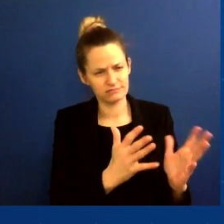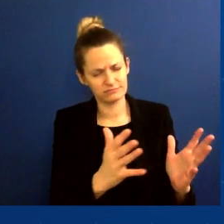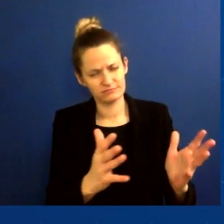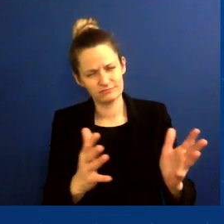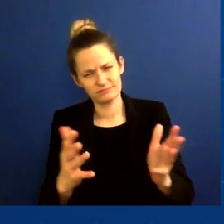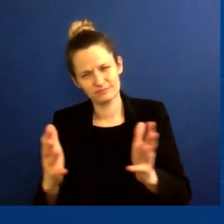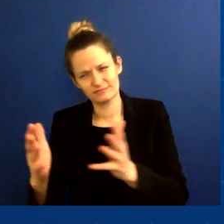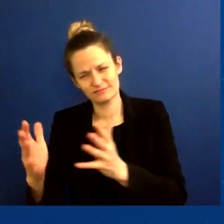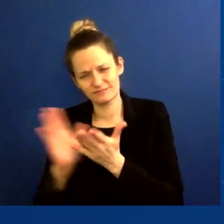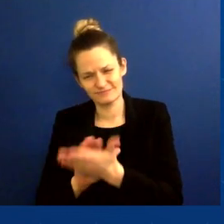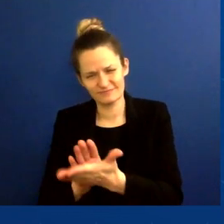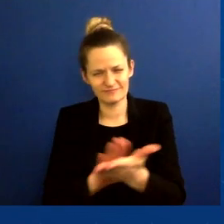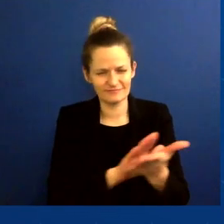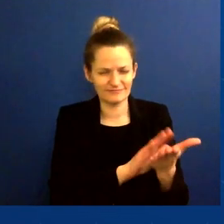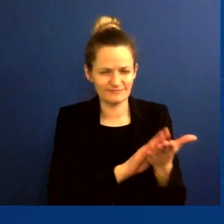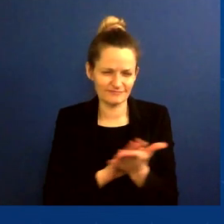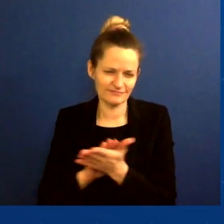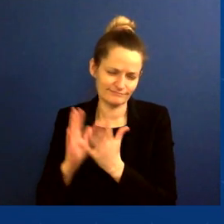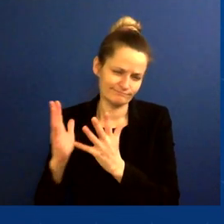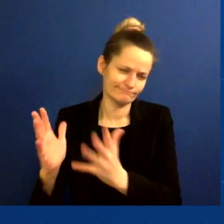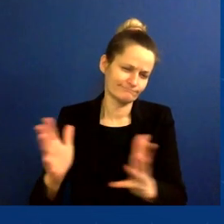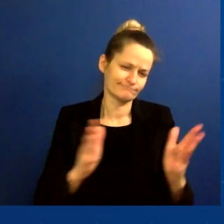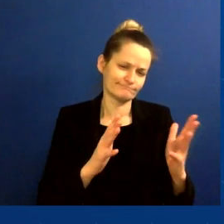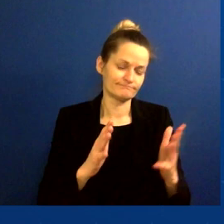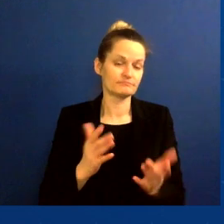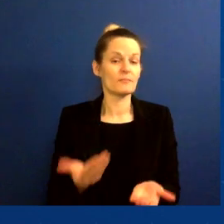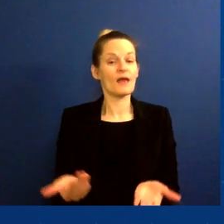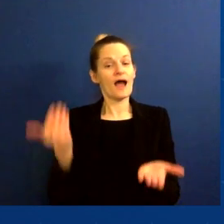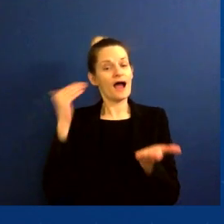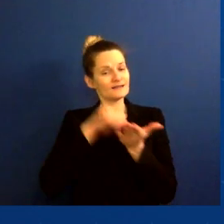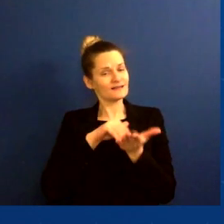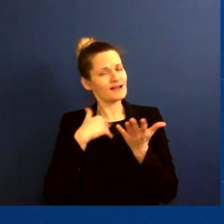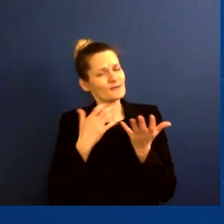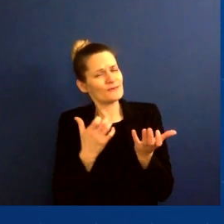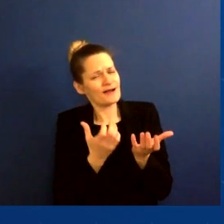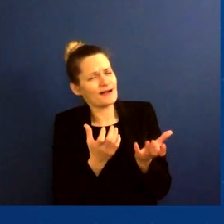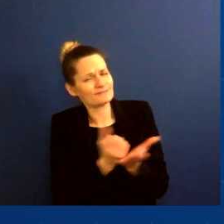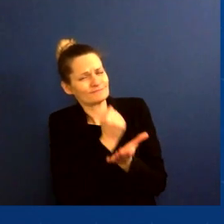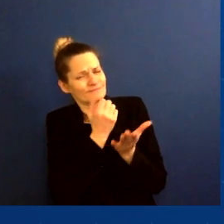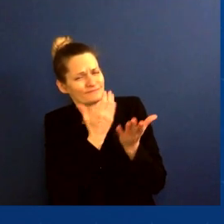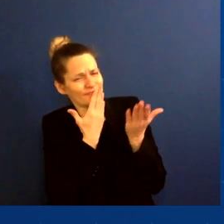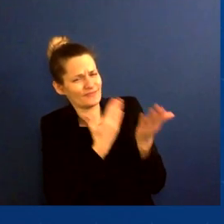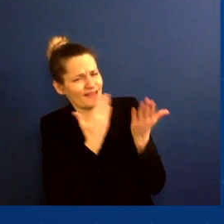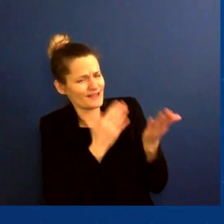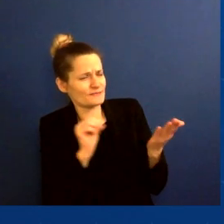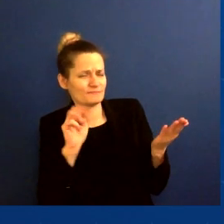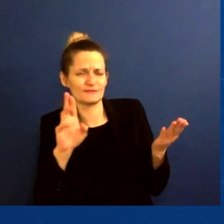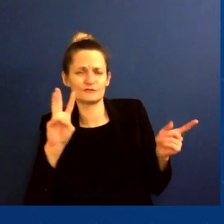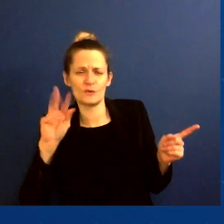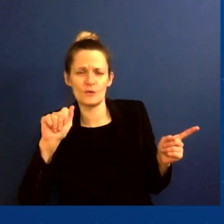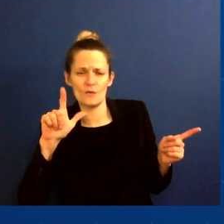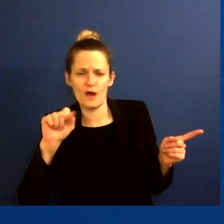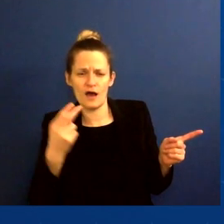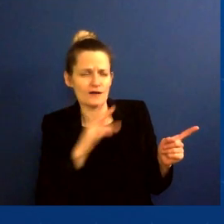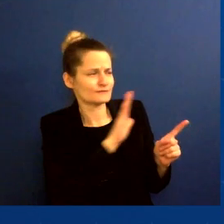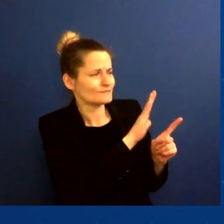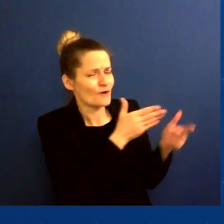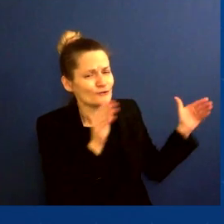And again, I want to thank Marty Walsh for his introduction and the work you do every day. So it is good to be back. Also in Prince George's County.